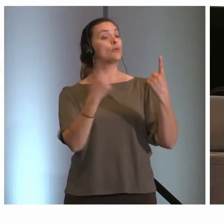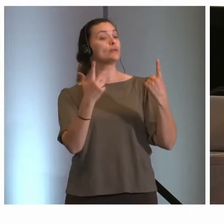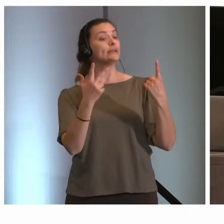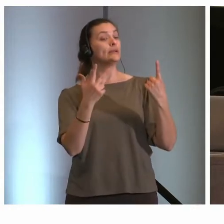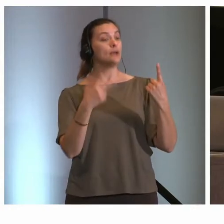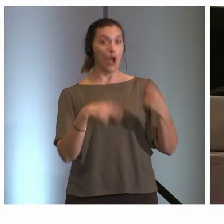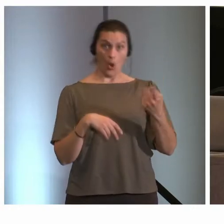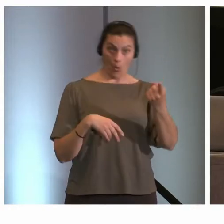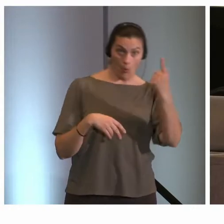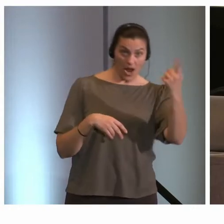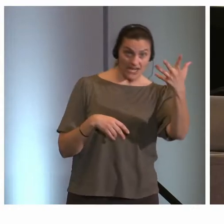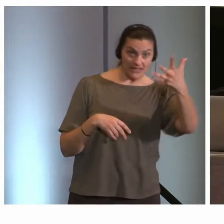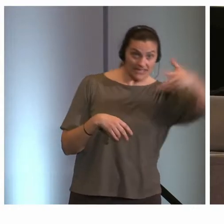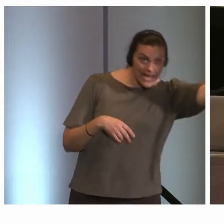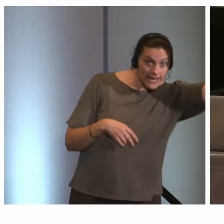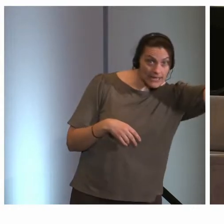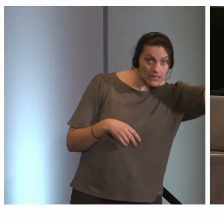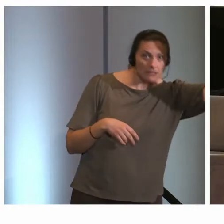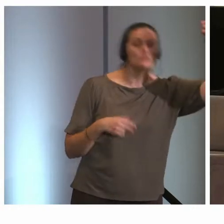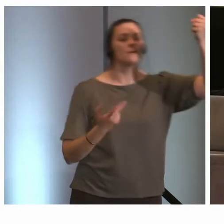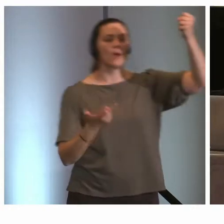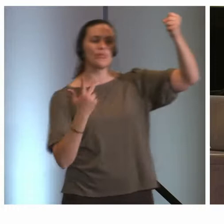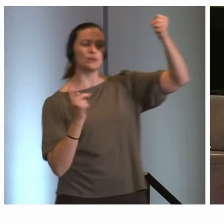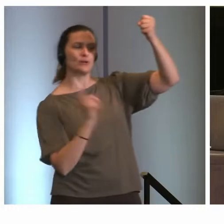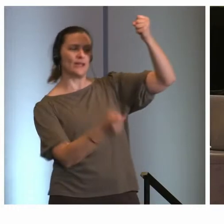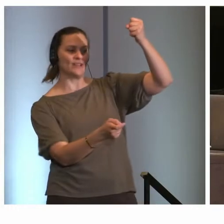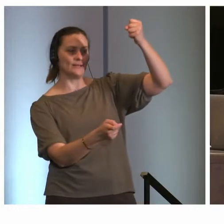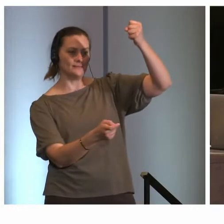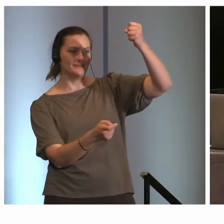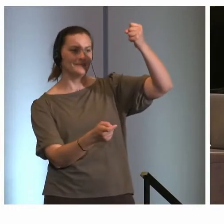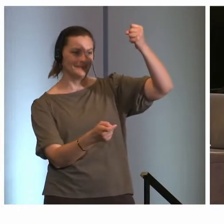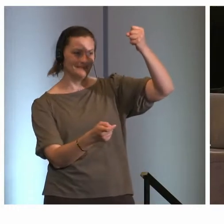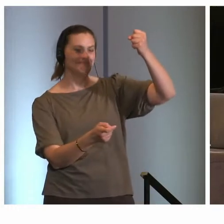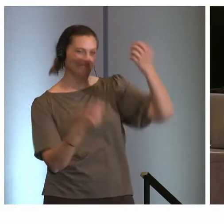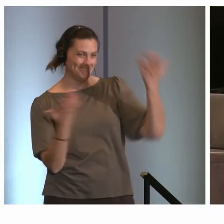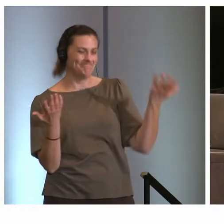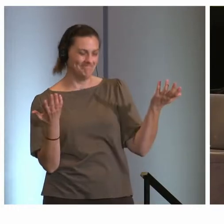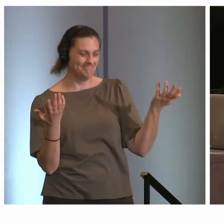ratio, but I said Brian doesn't need his name on it so it's the Woodwarn, 3 to 1, for every one that's taken three are given --